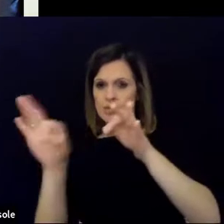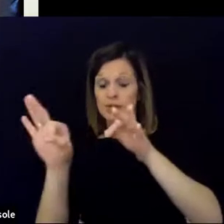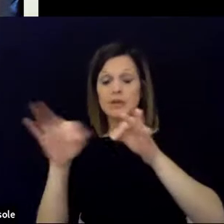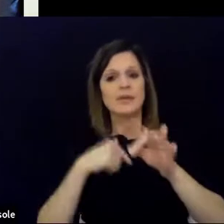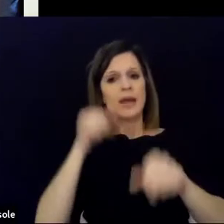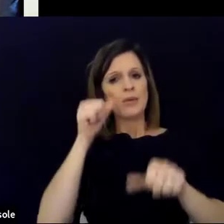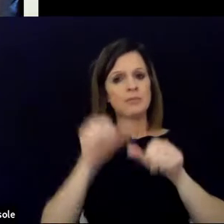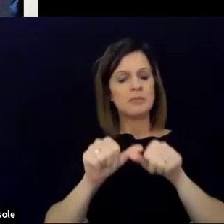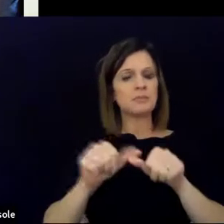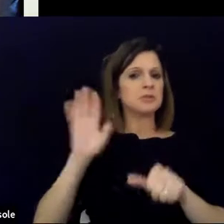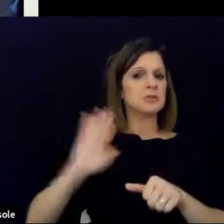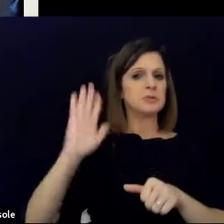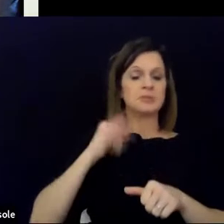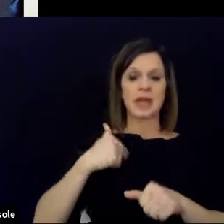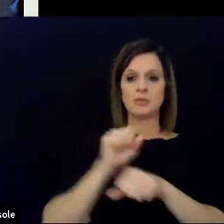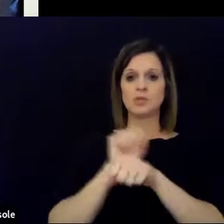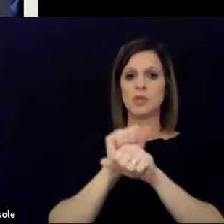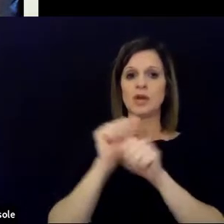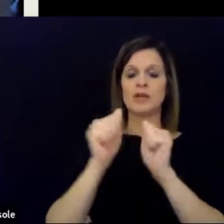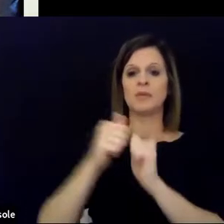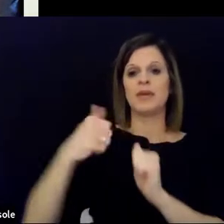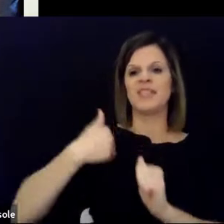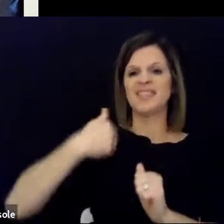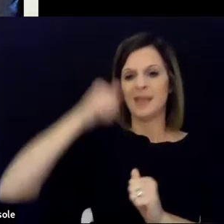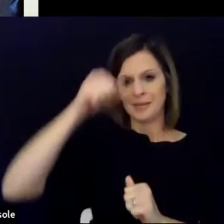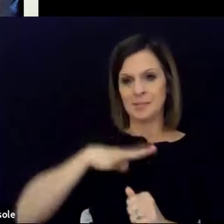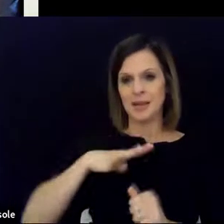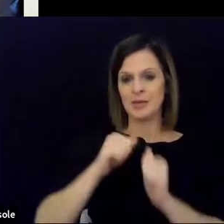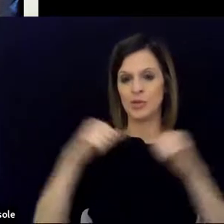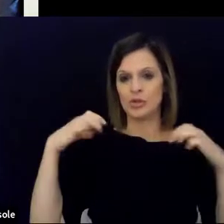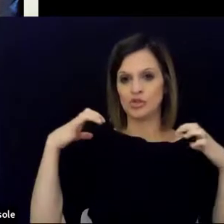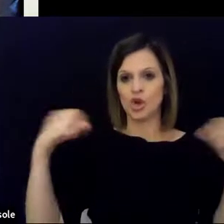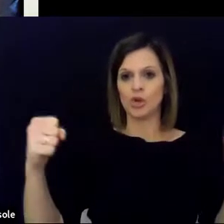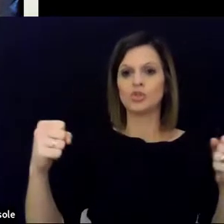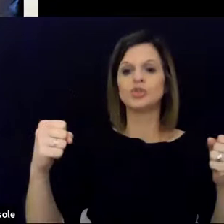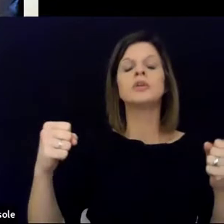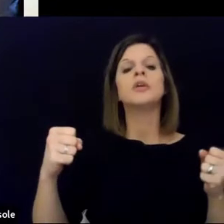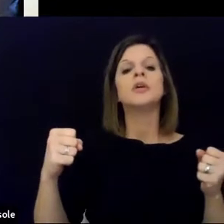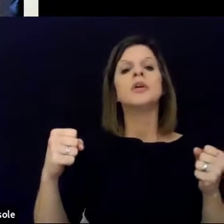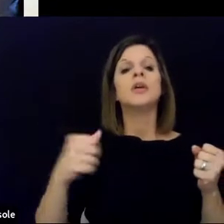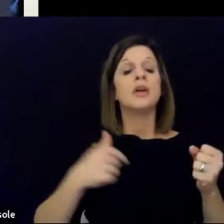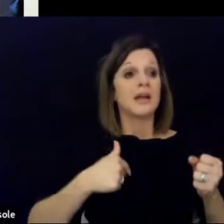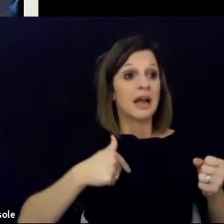with a young man with charge syndrome and I was pushing him to do something,